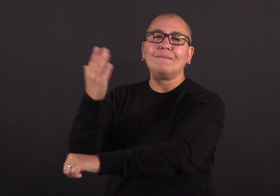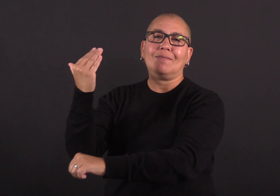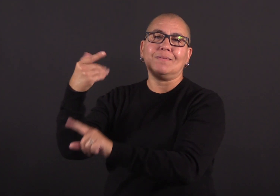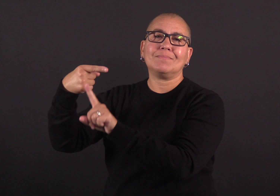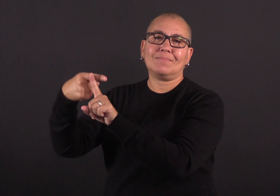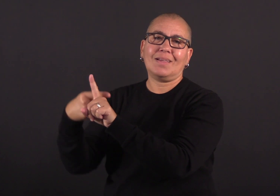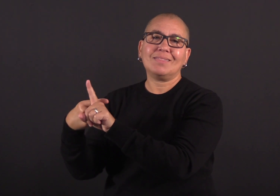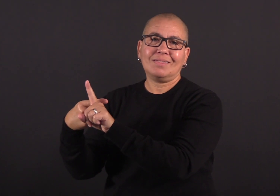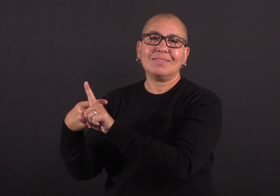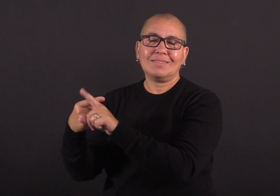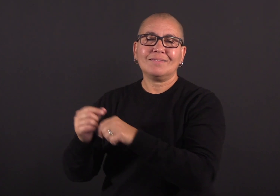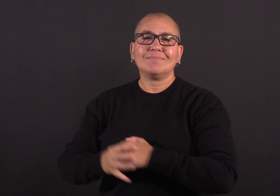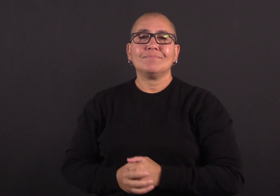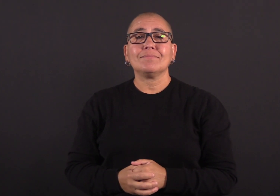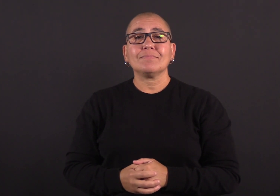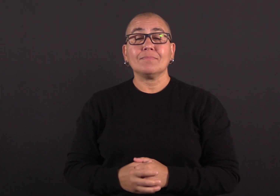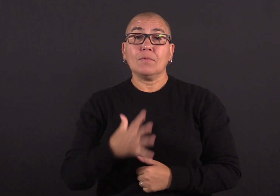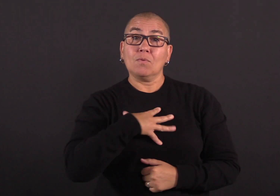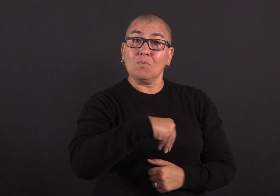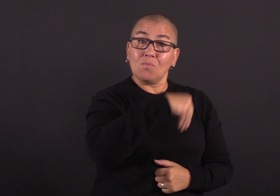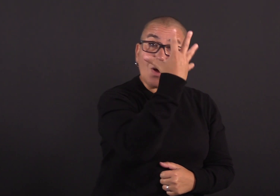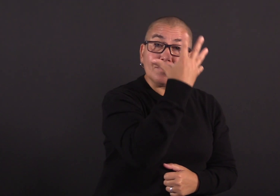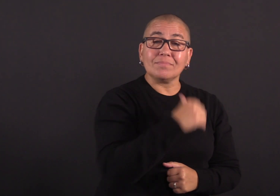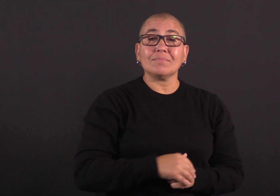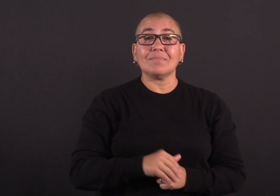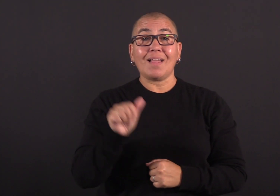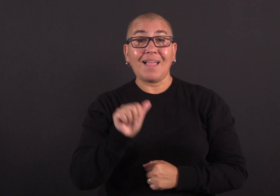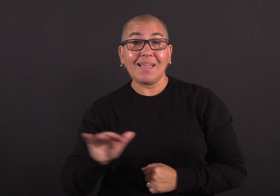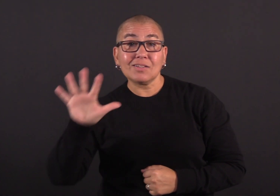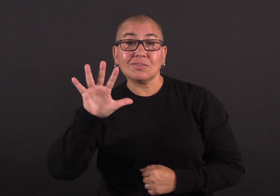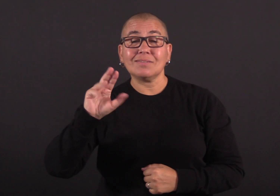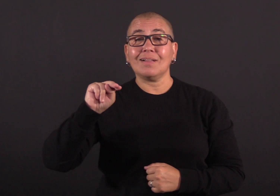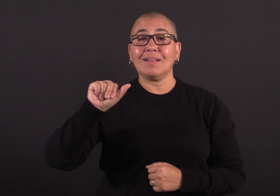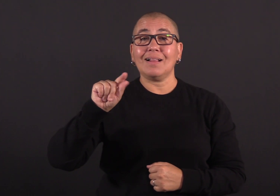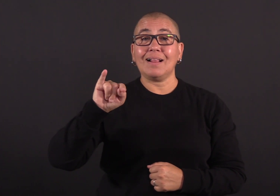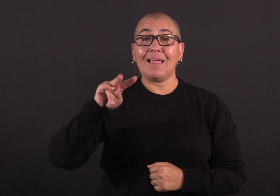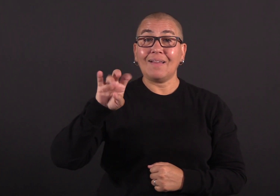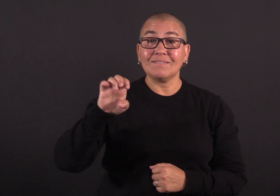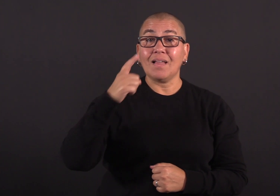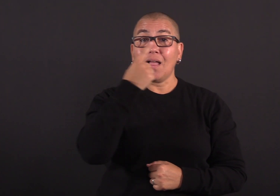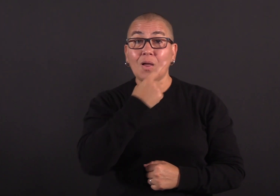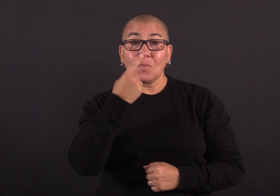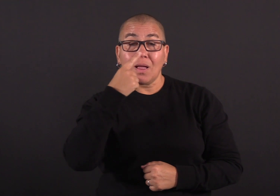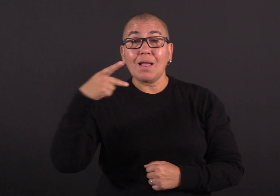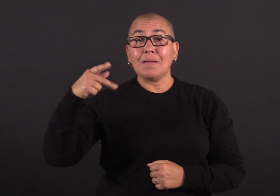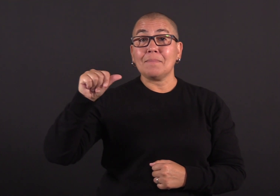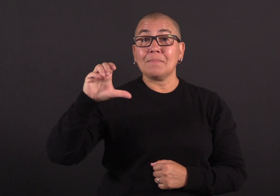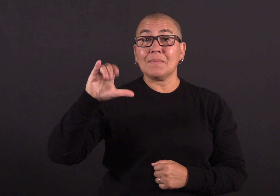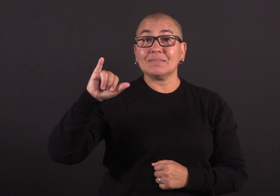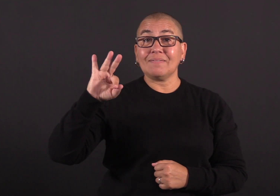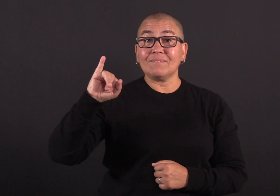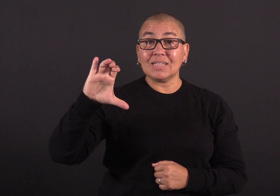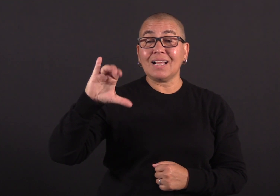15 months to vaccinate 50% of its American Indian and Alaska Native population — roughly